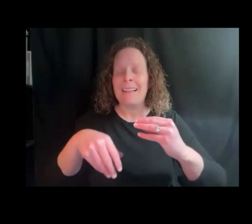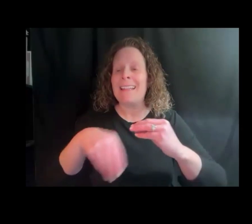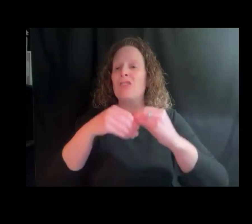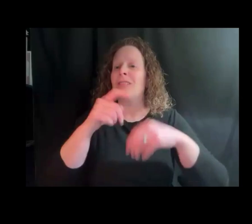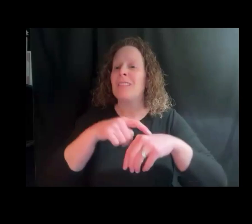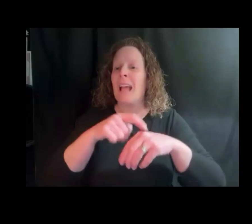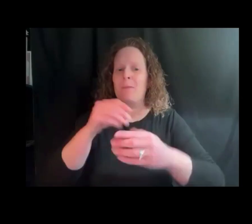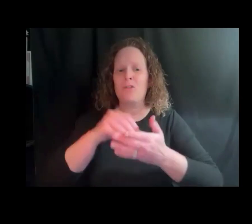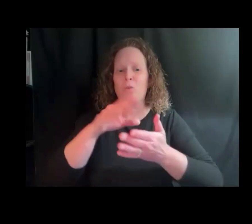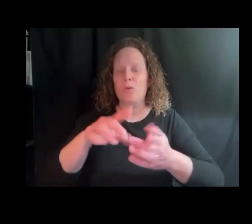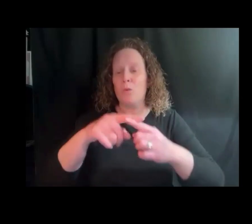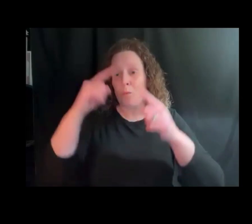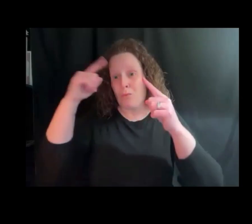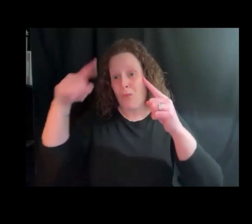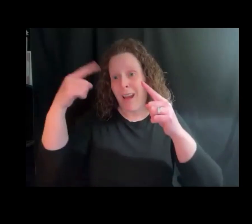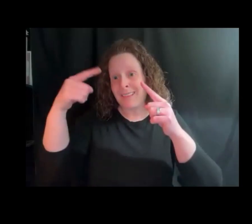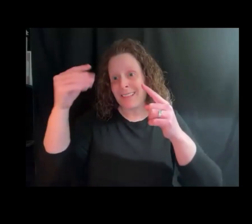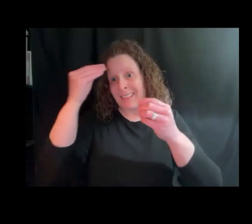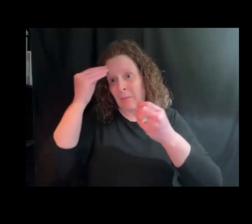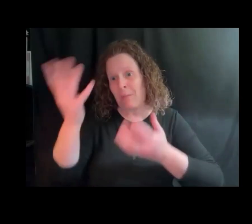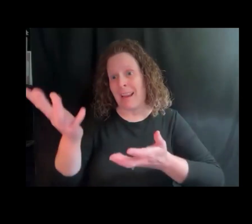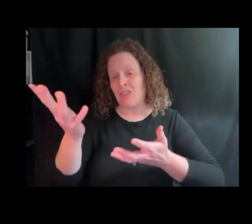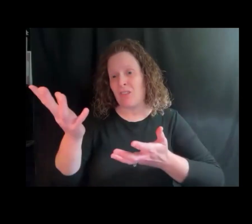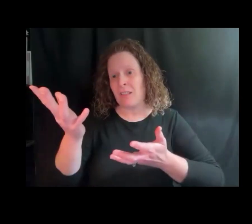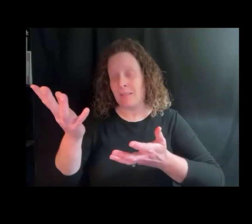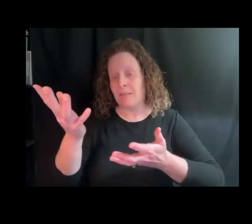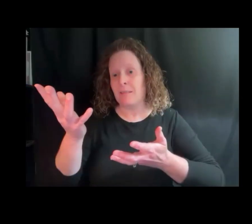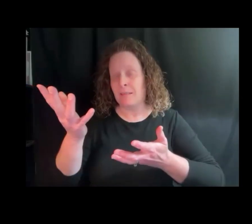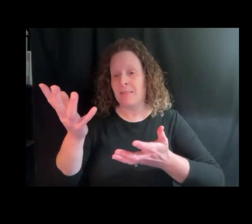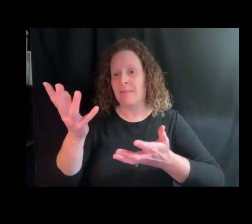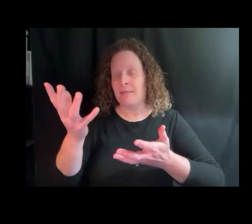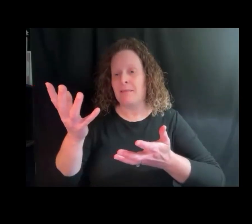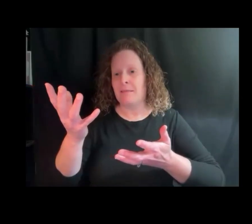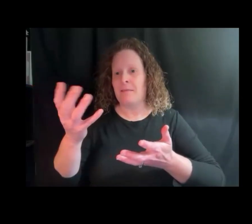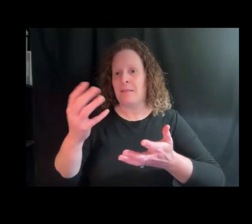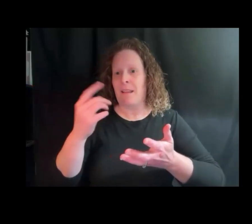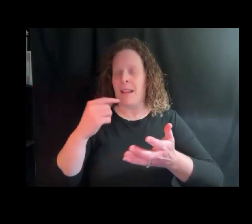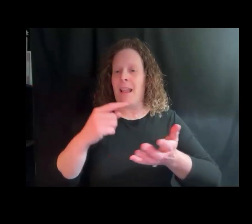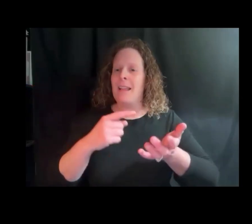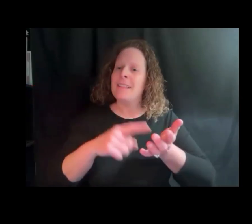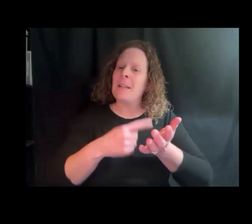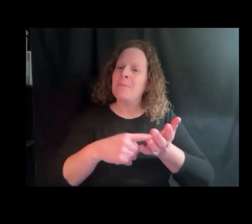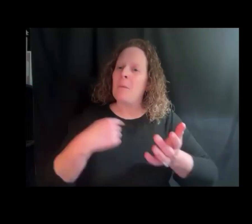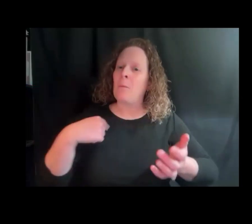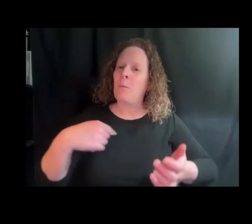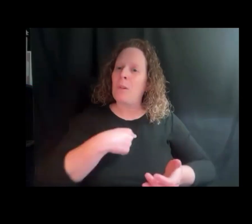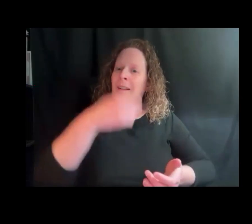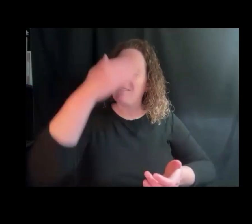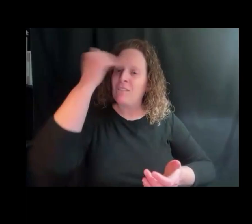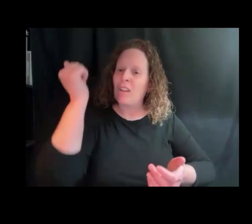Interpreters are also responsible for providing more time for the deaf student to be able